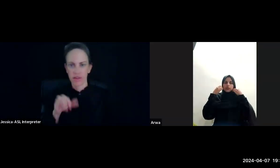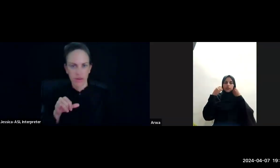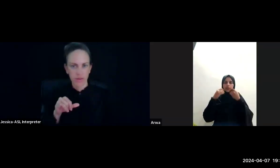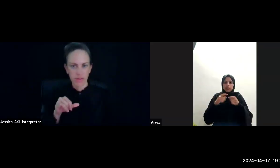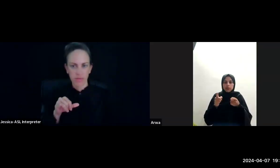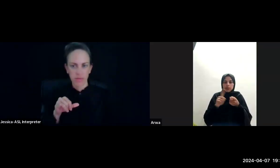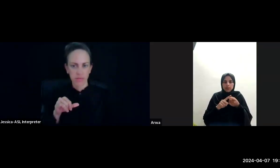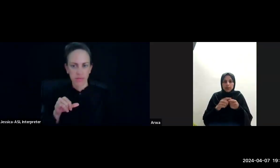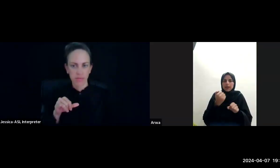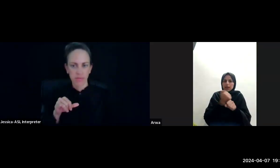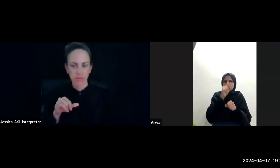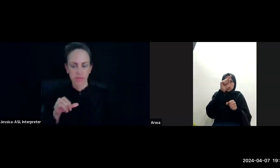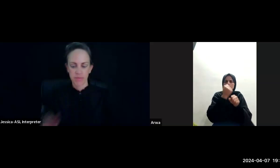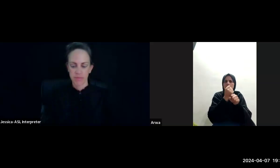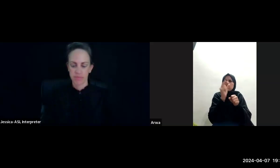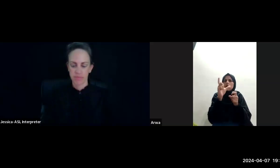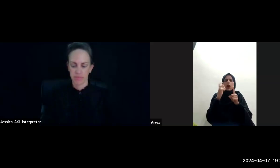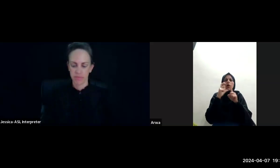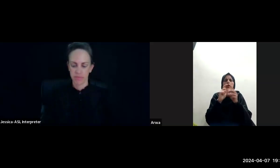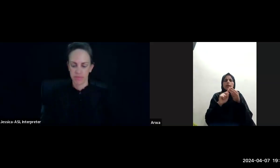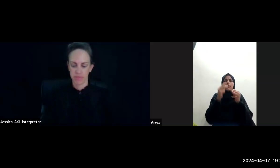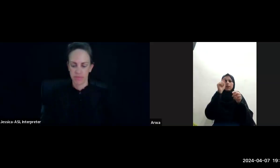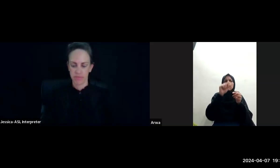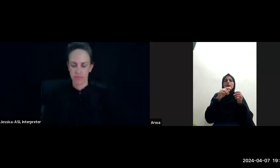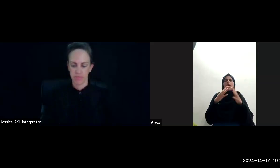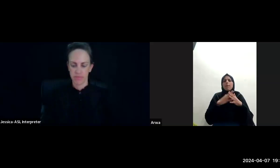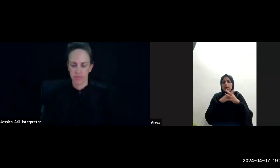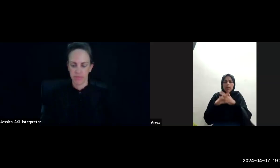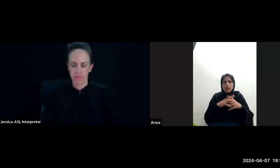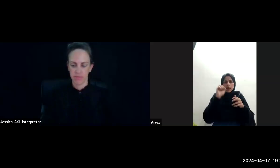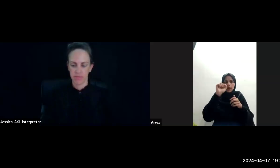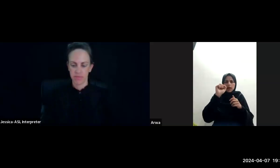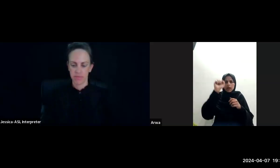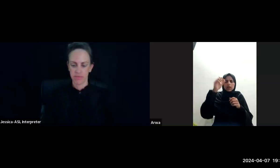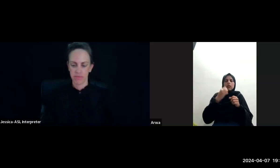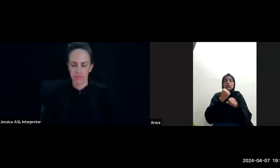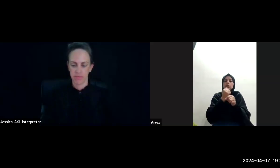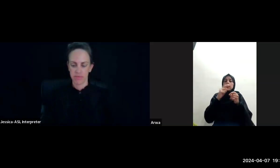guidelines are set. The American College of Medical Genetics Guidelines and most of the other